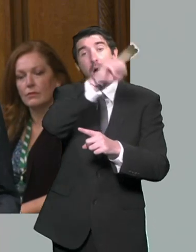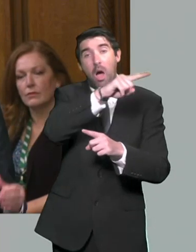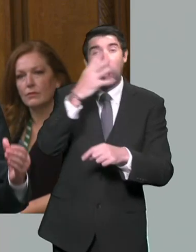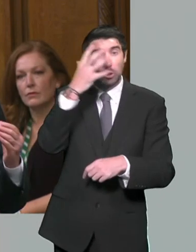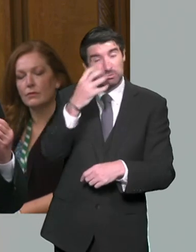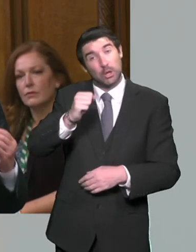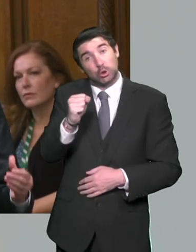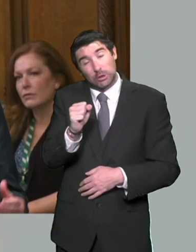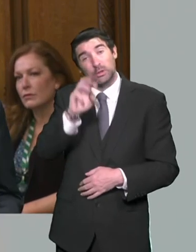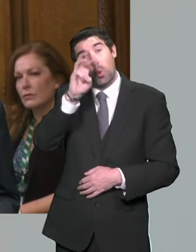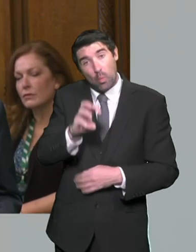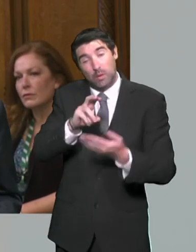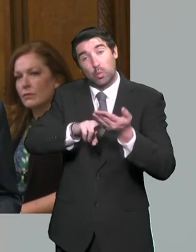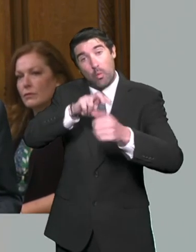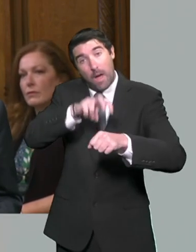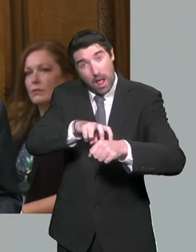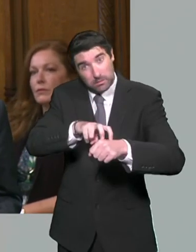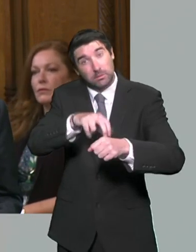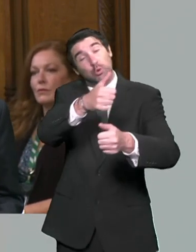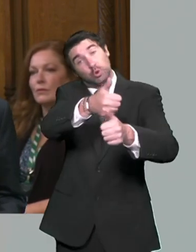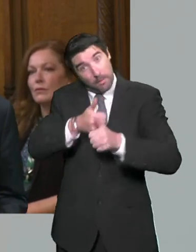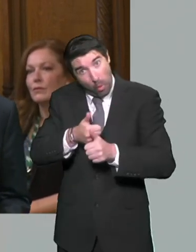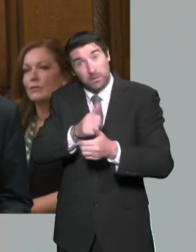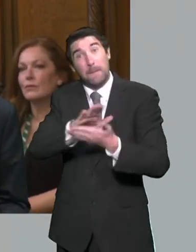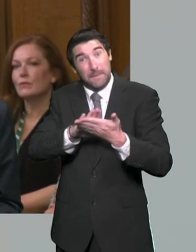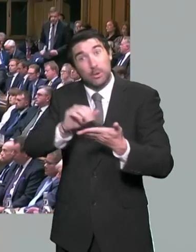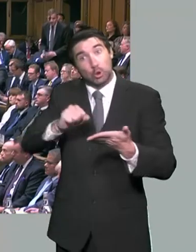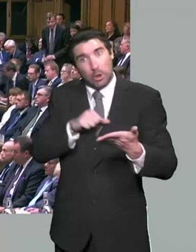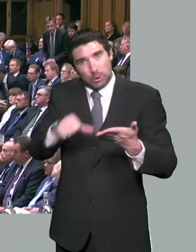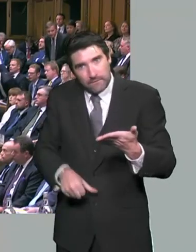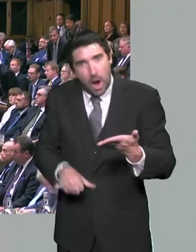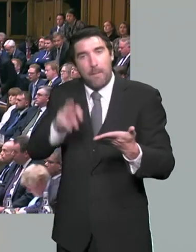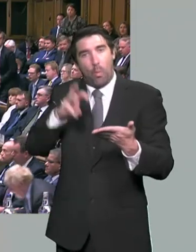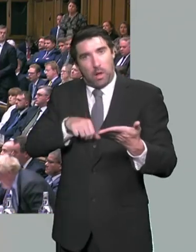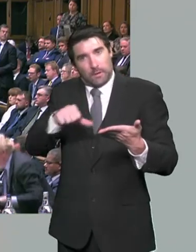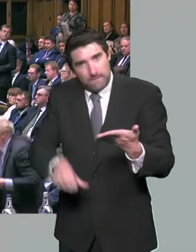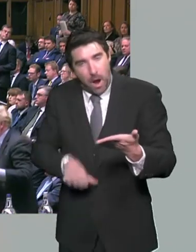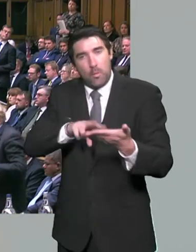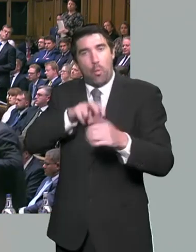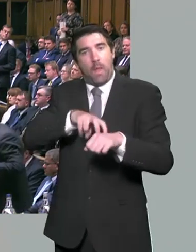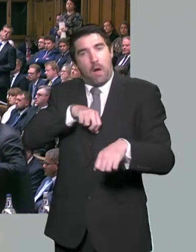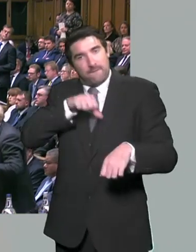farmers across Britain can produce the food that the country needs? The Prime Minister My right hon.